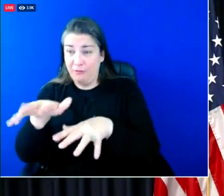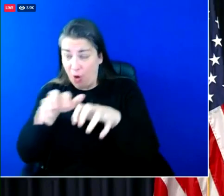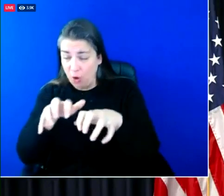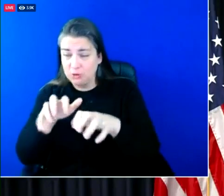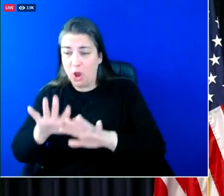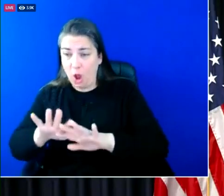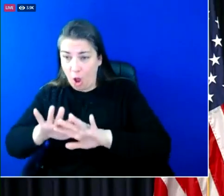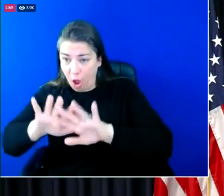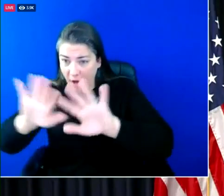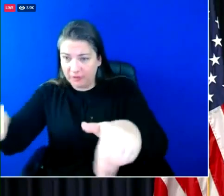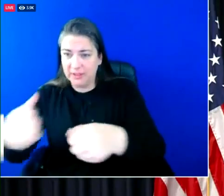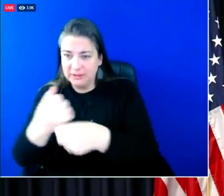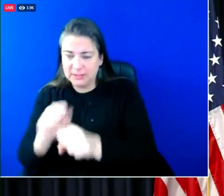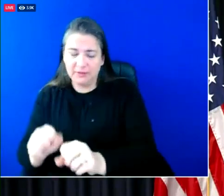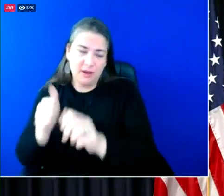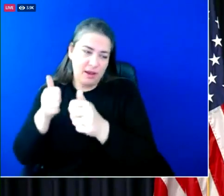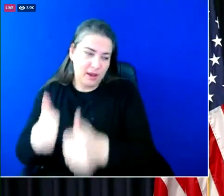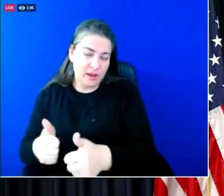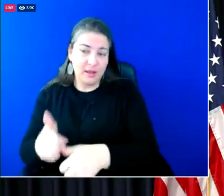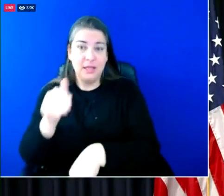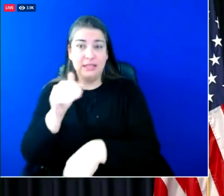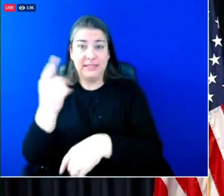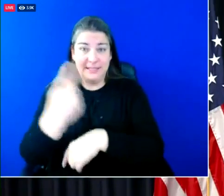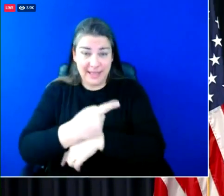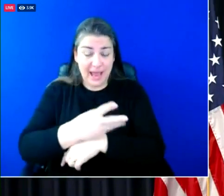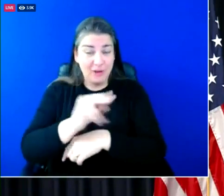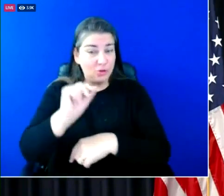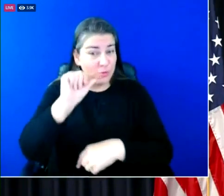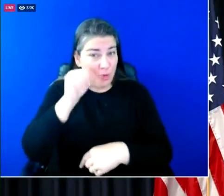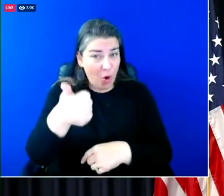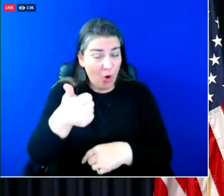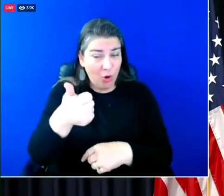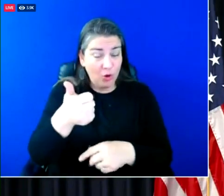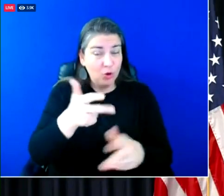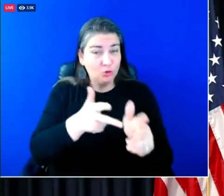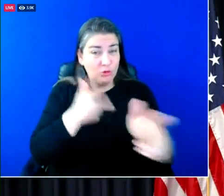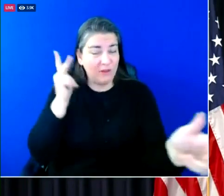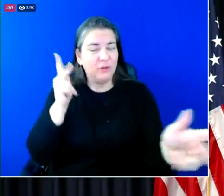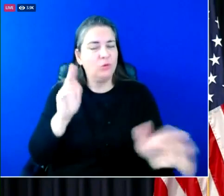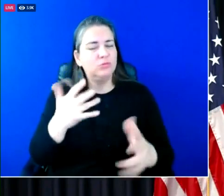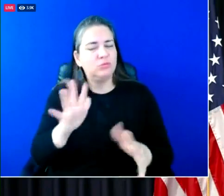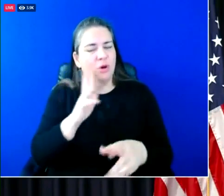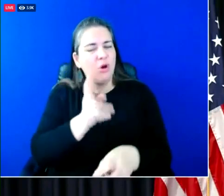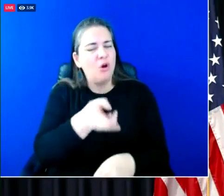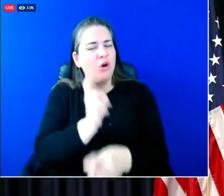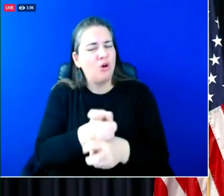hour tomorrow morning. Both gonna be very, very difficult. All right, so I